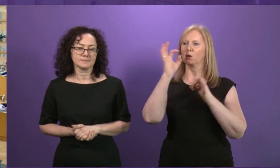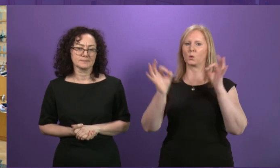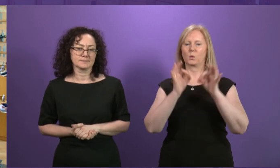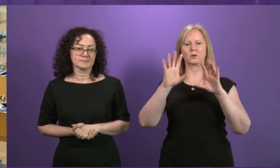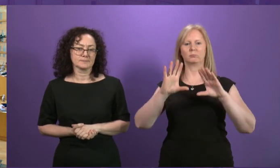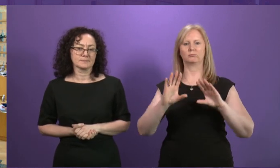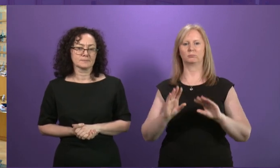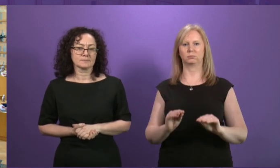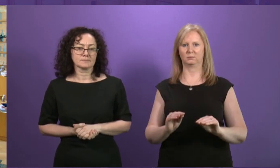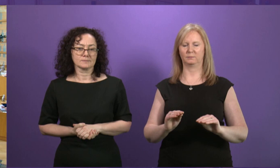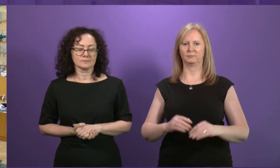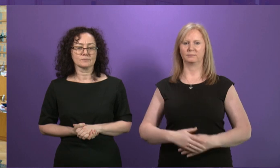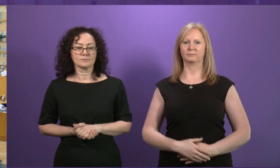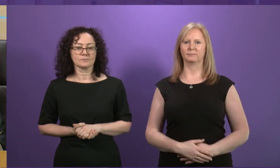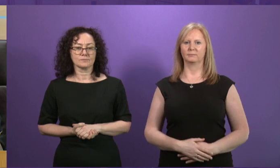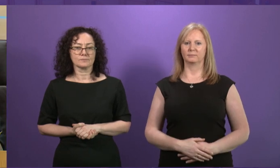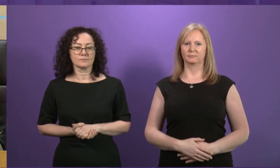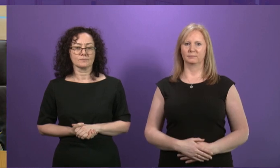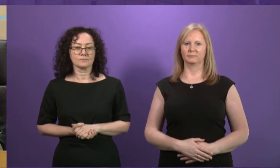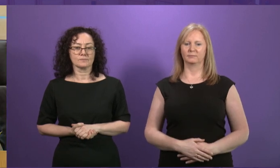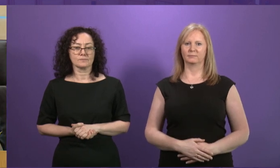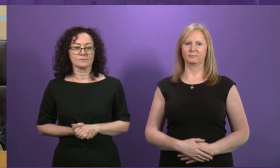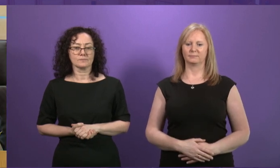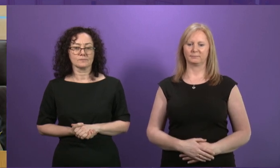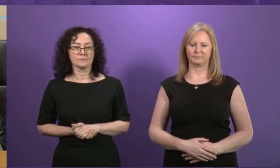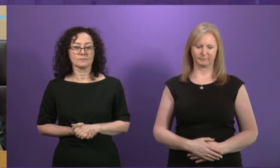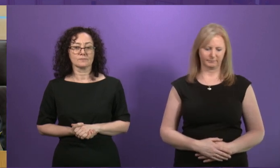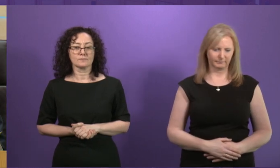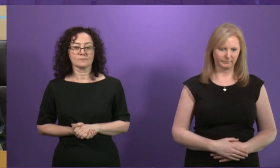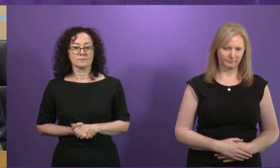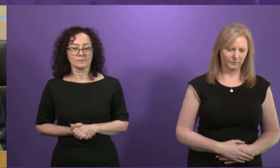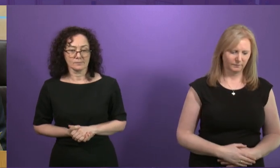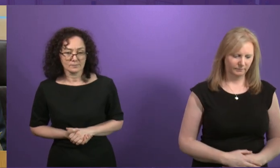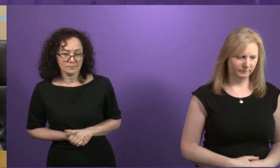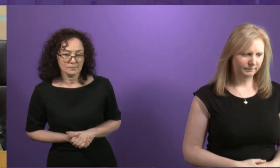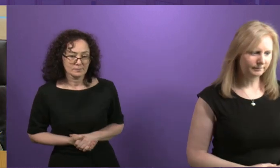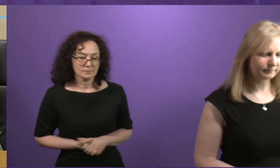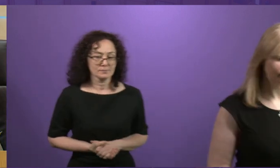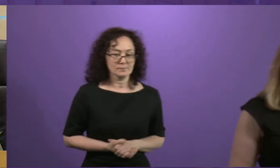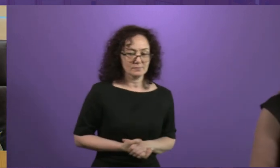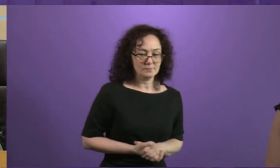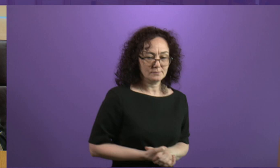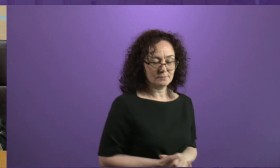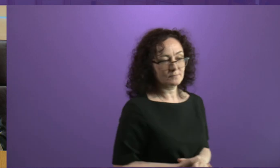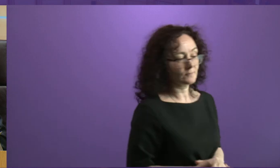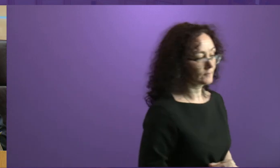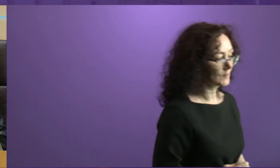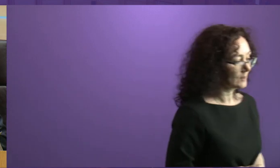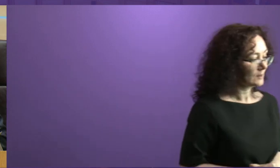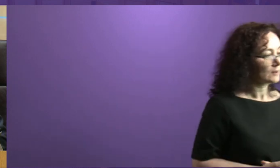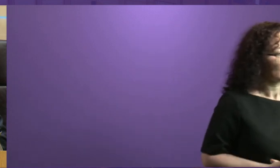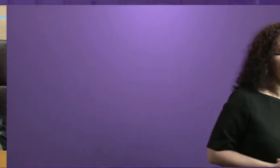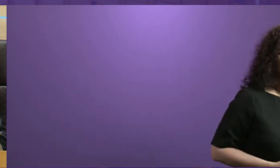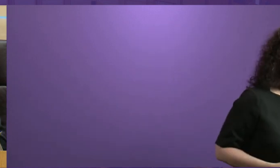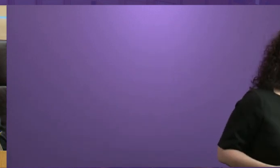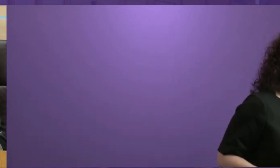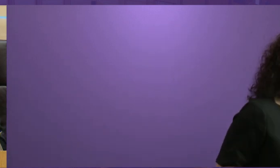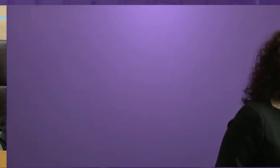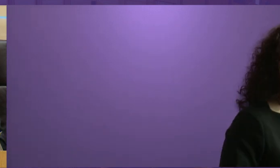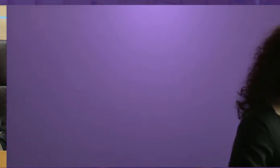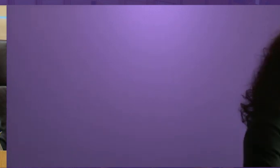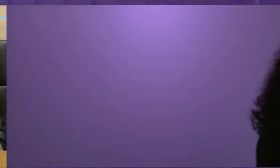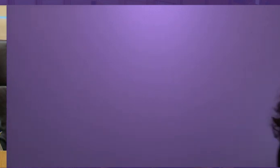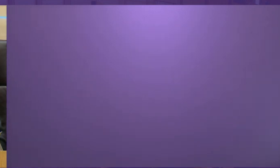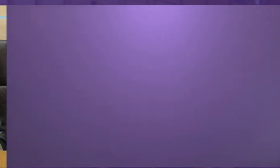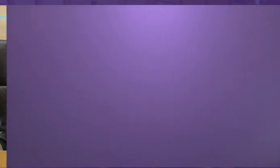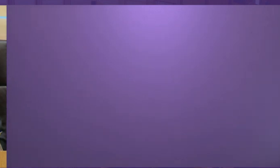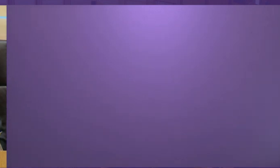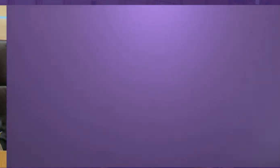Before moving on to members’ business, we will take a short suspension, to allow members,